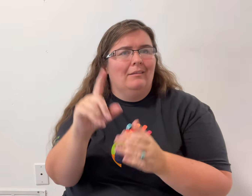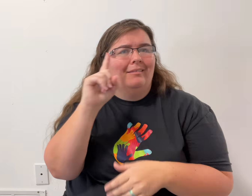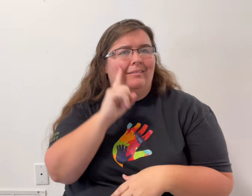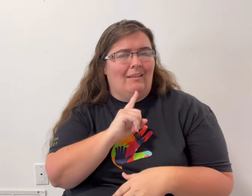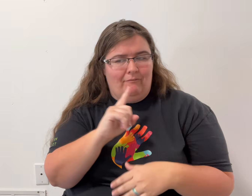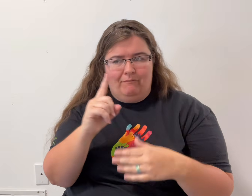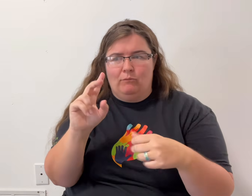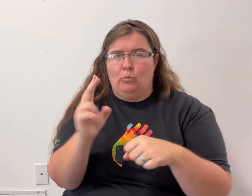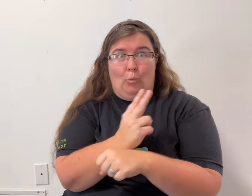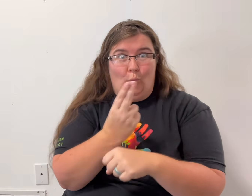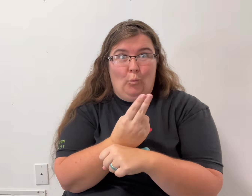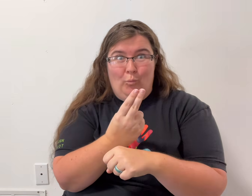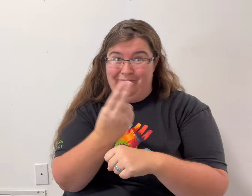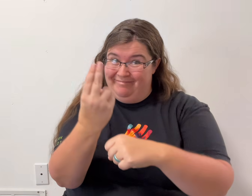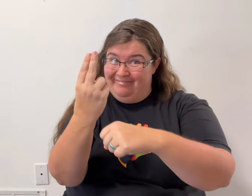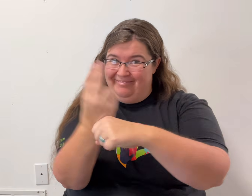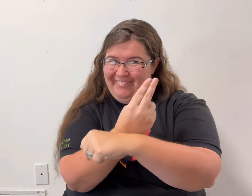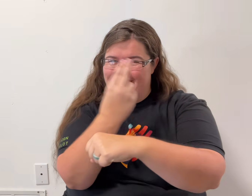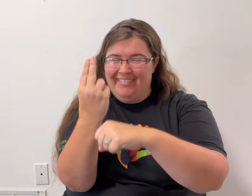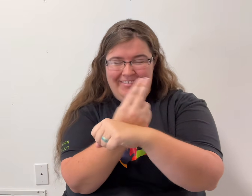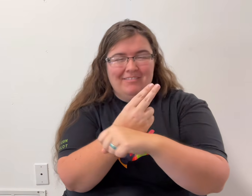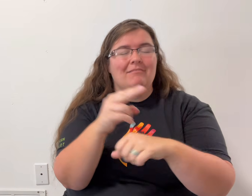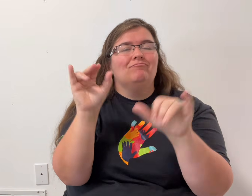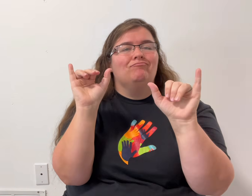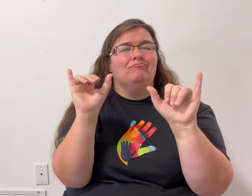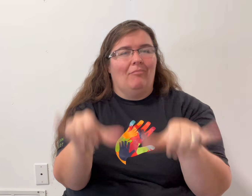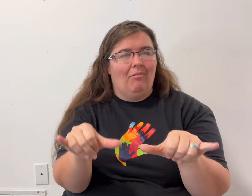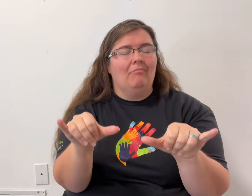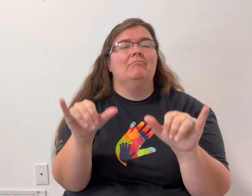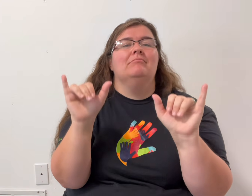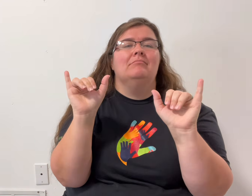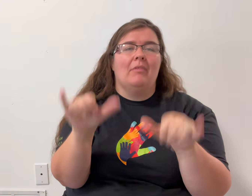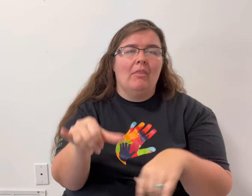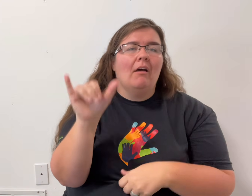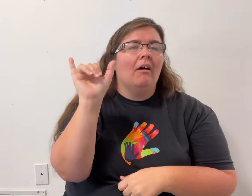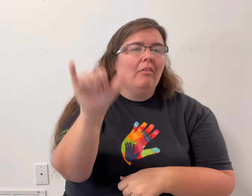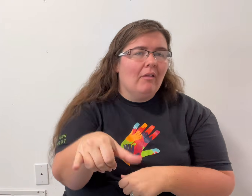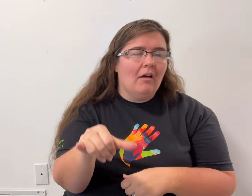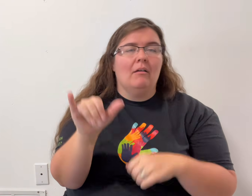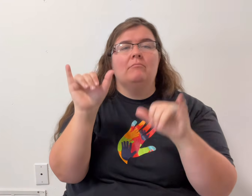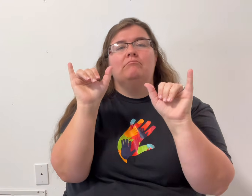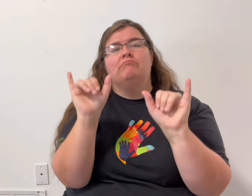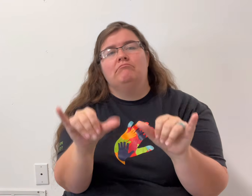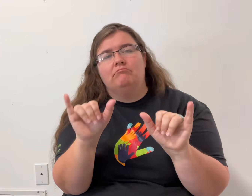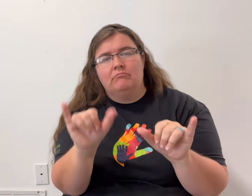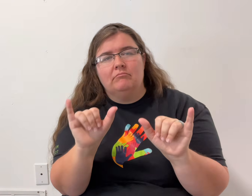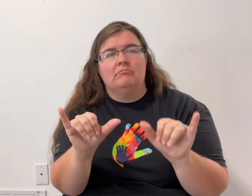Deaf USE that double hand or one hand